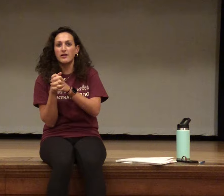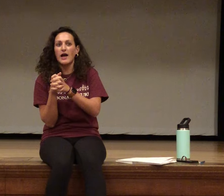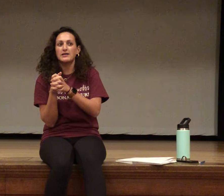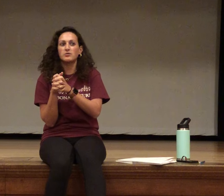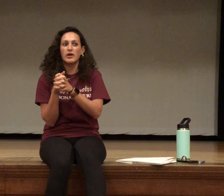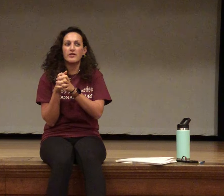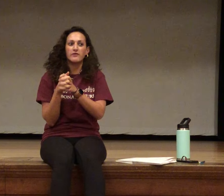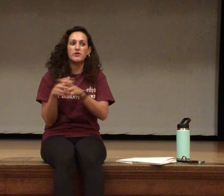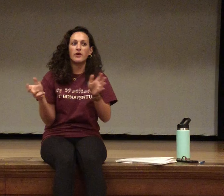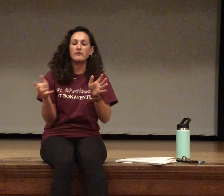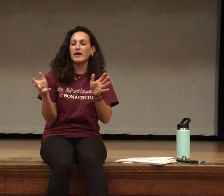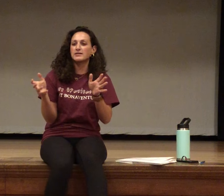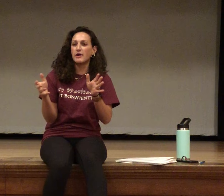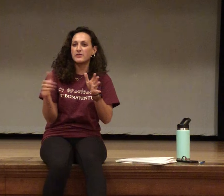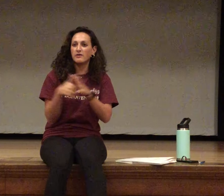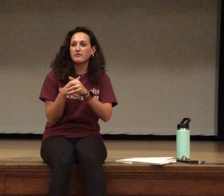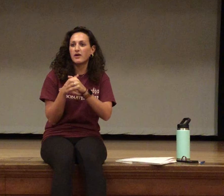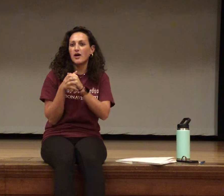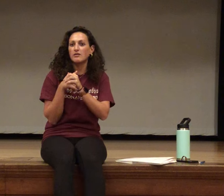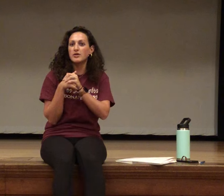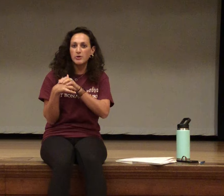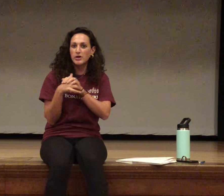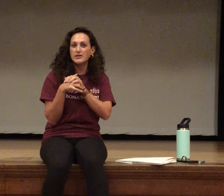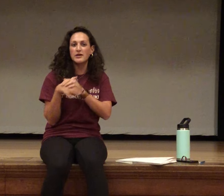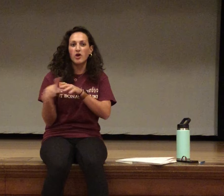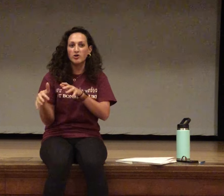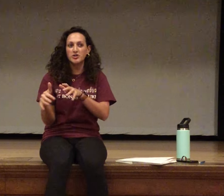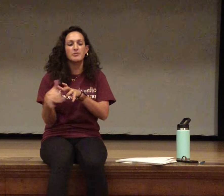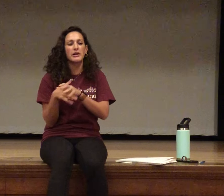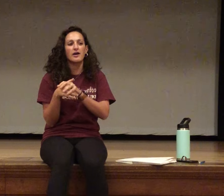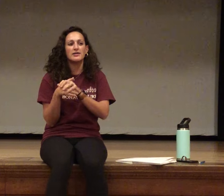end the class with a few fun facts about the deaf uh community and Deaf culture because